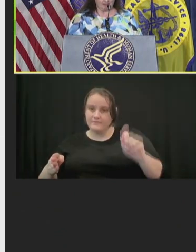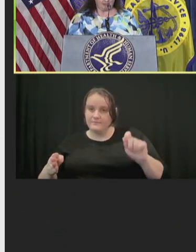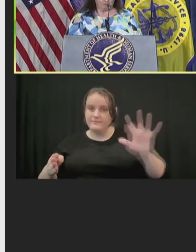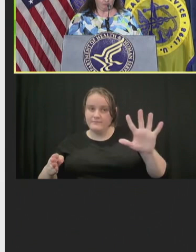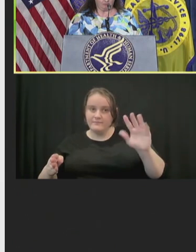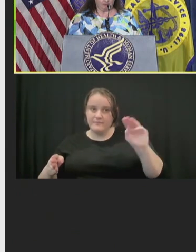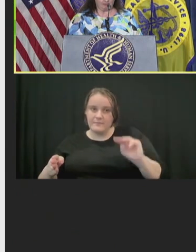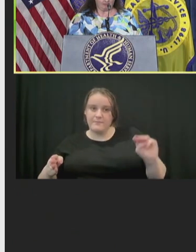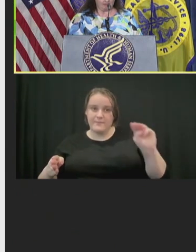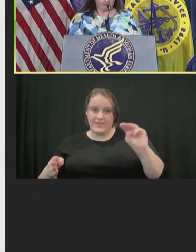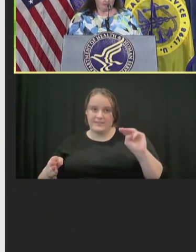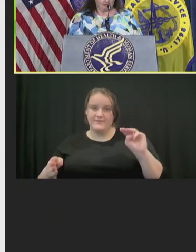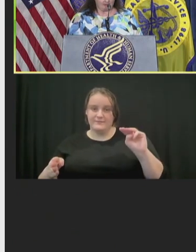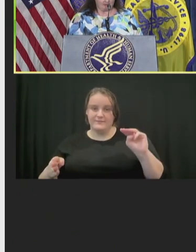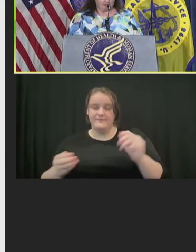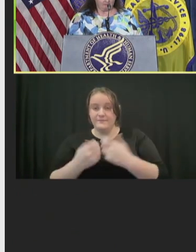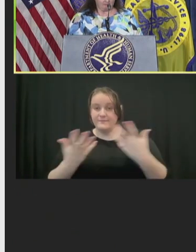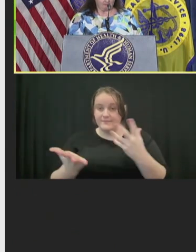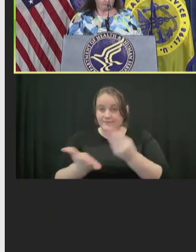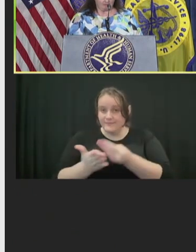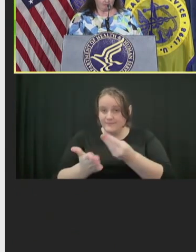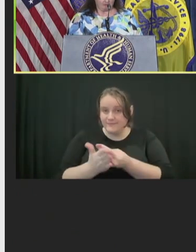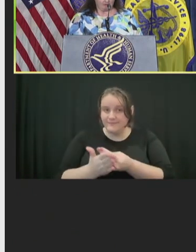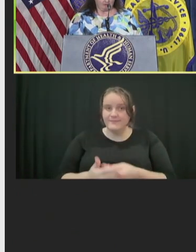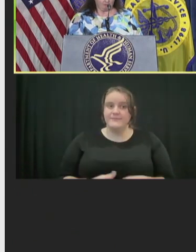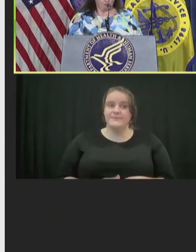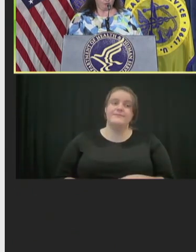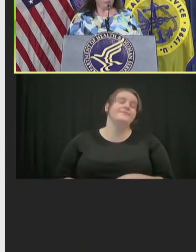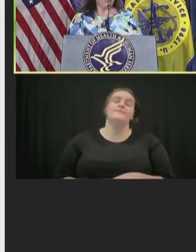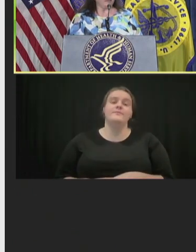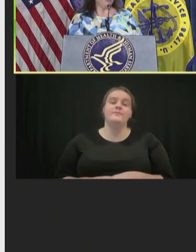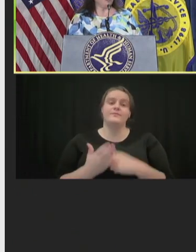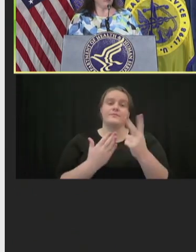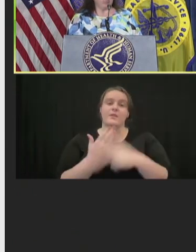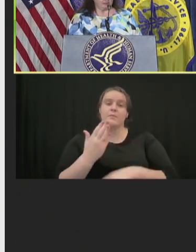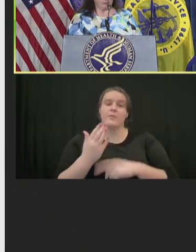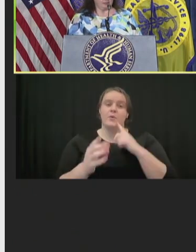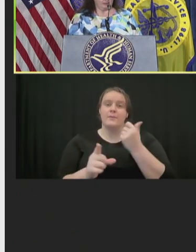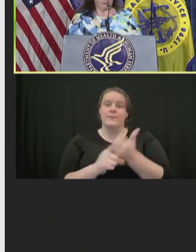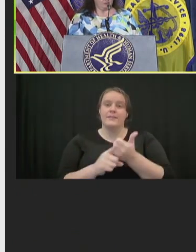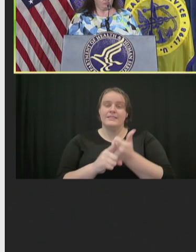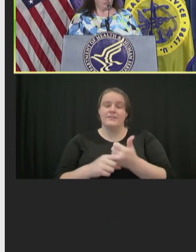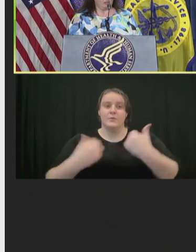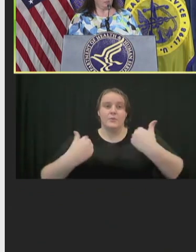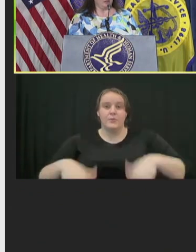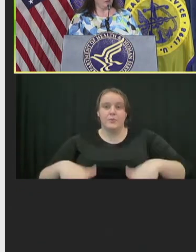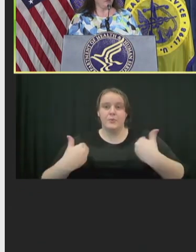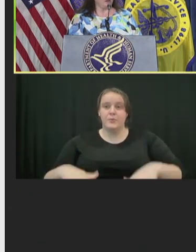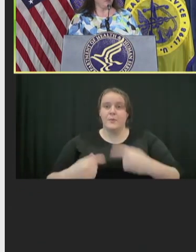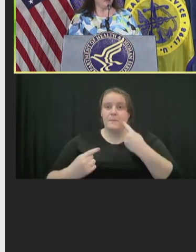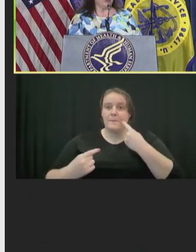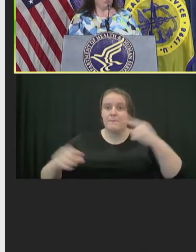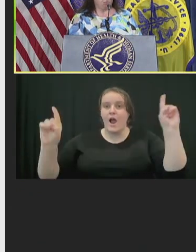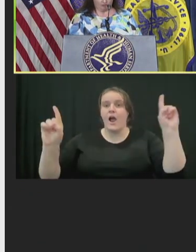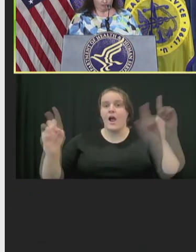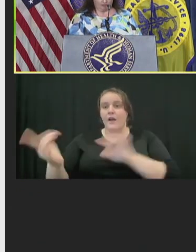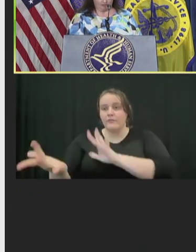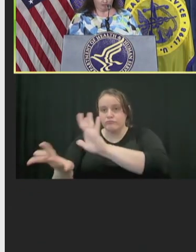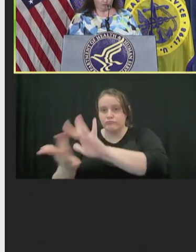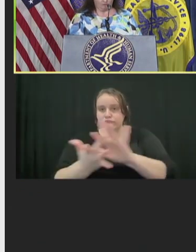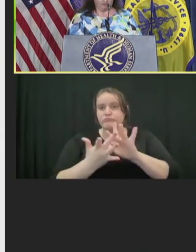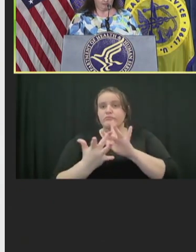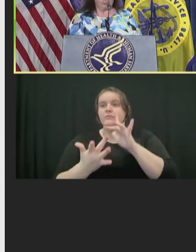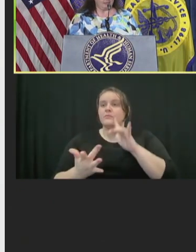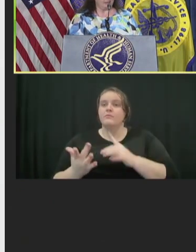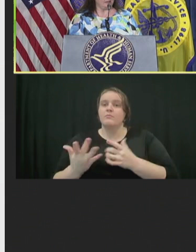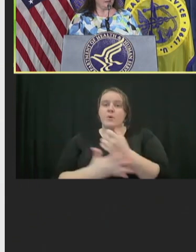And we really -- the program was instrumental in reaching priority populations during COVID-19.